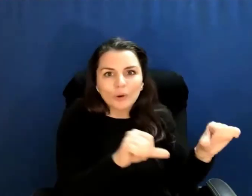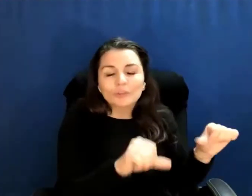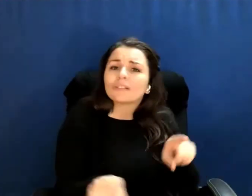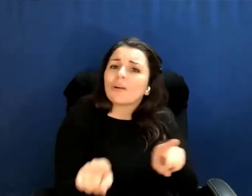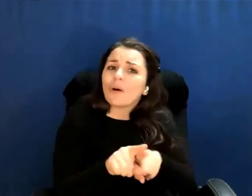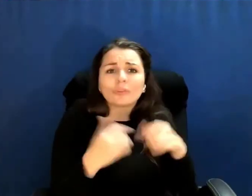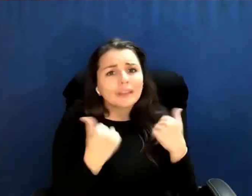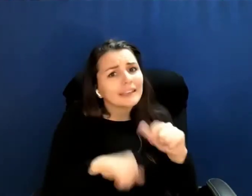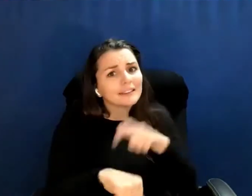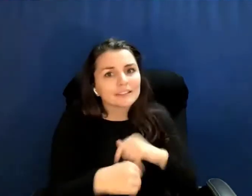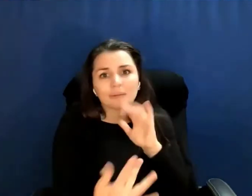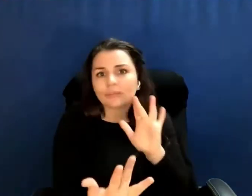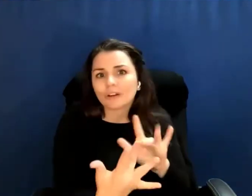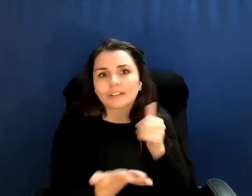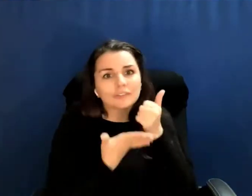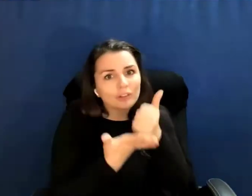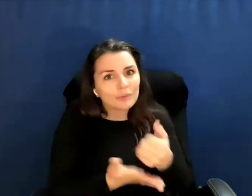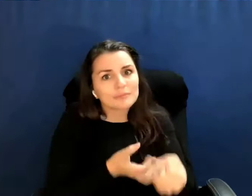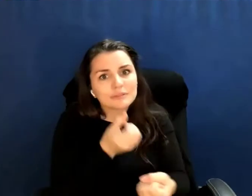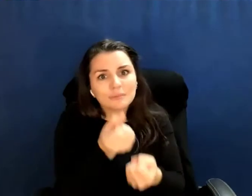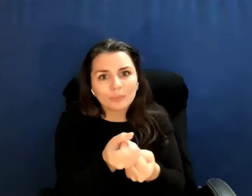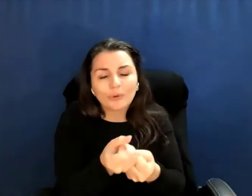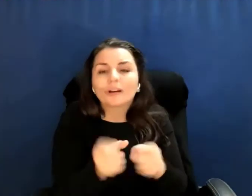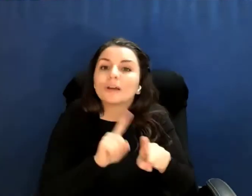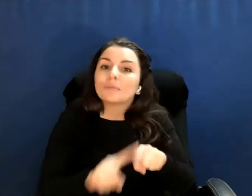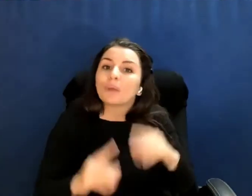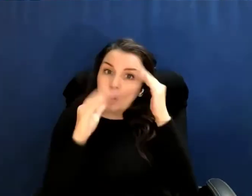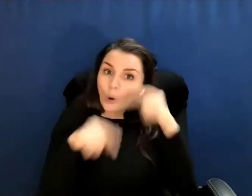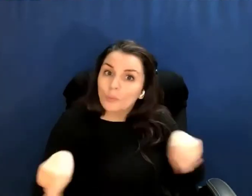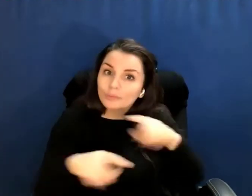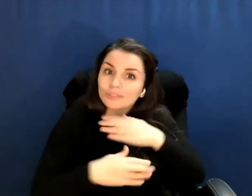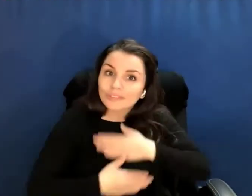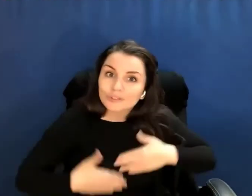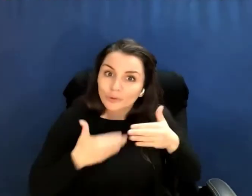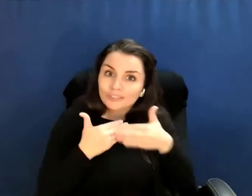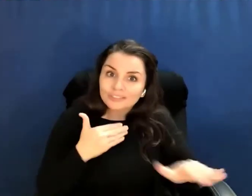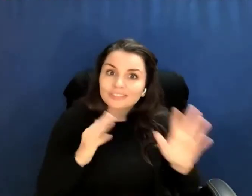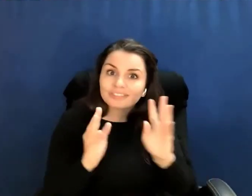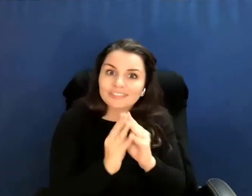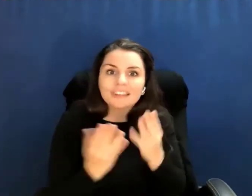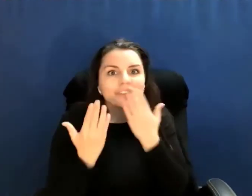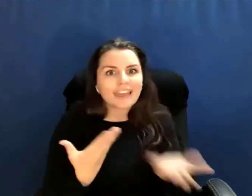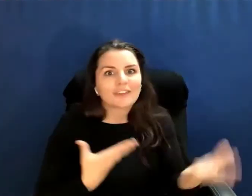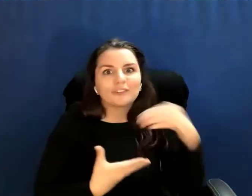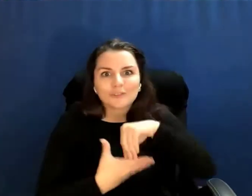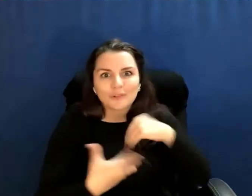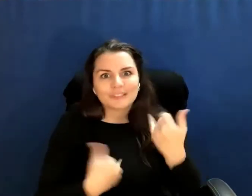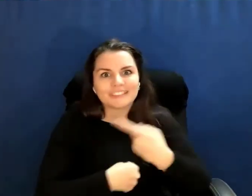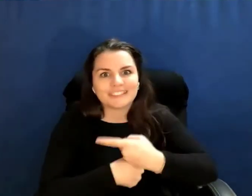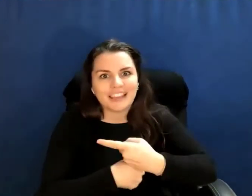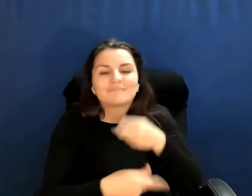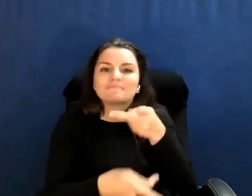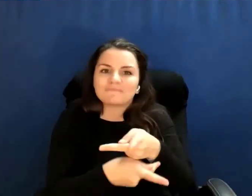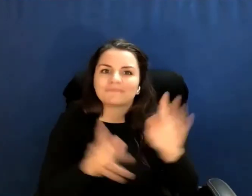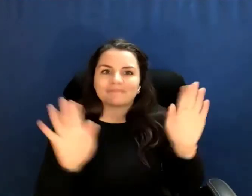And I hope you enjoy the rest of this conference and thank you so much for participating. Take care.